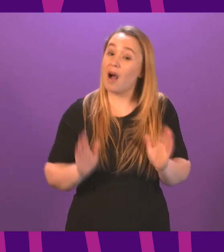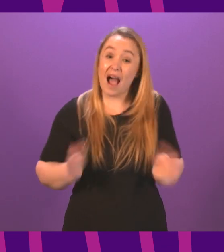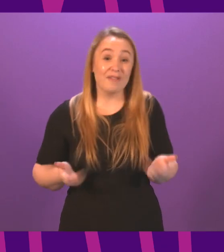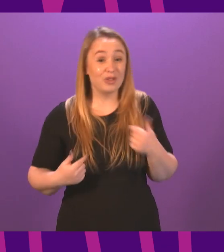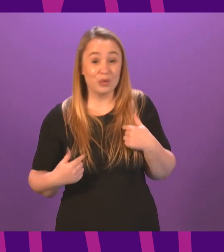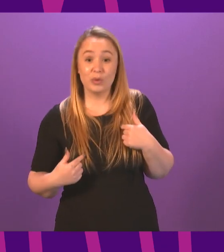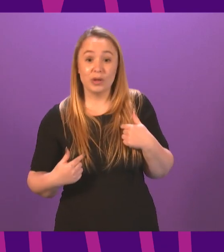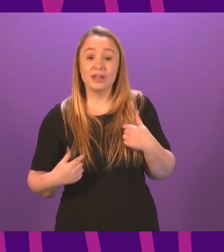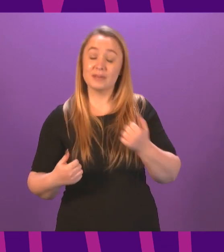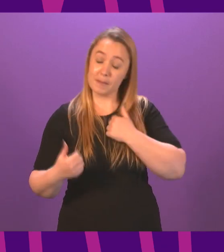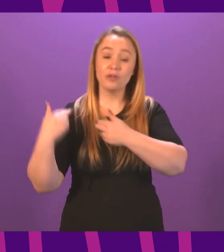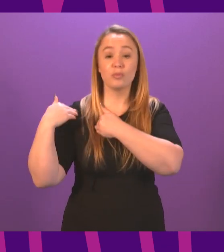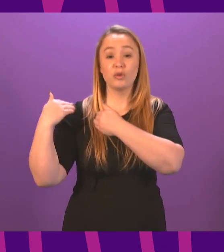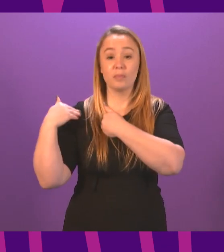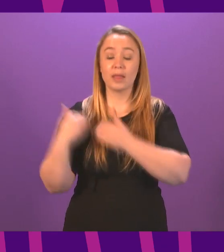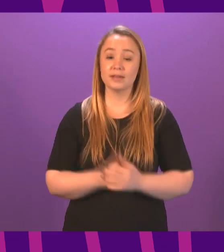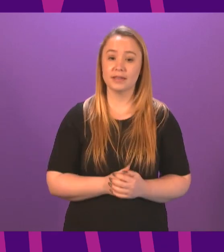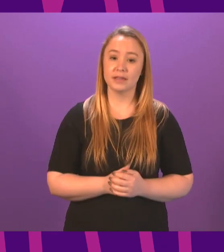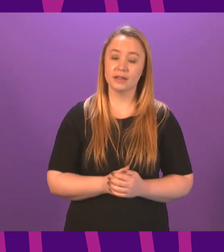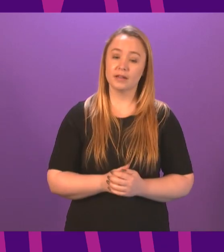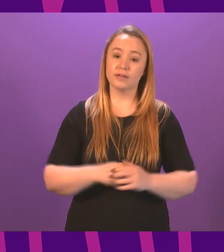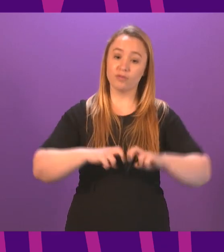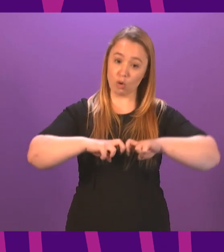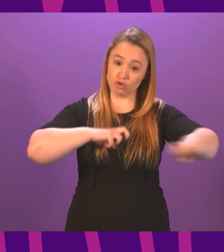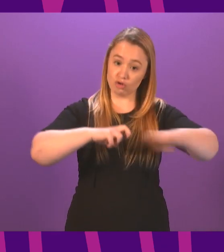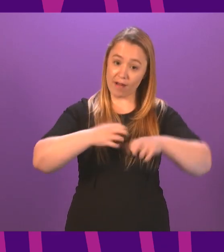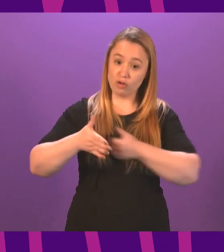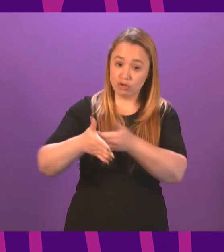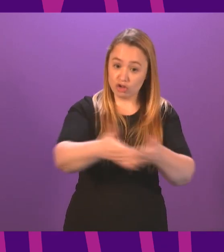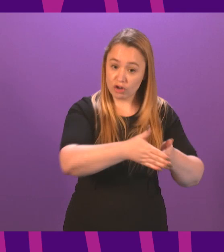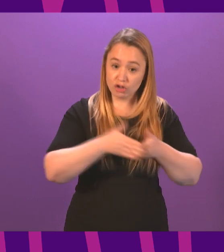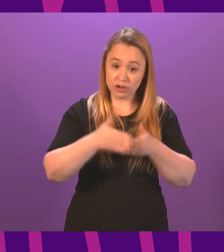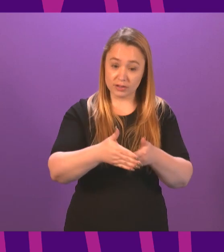On travel restrictions, we have a situation in Scotland whereby a significant proportion